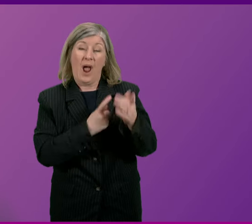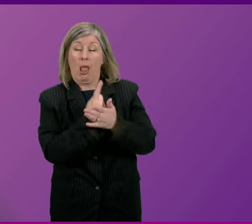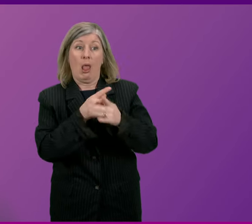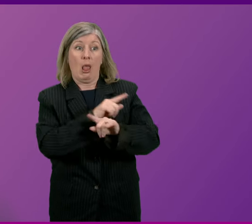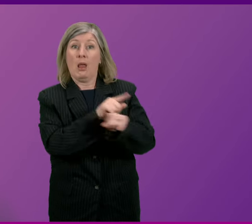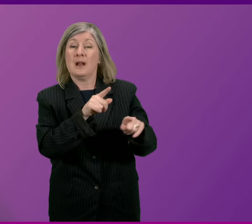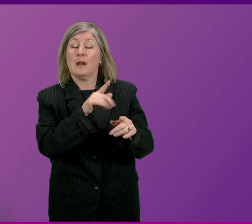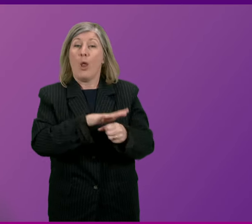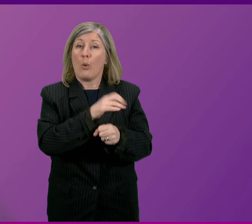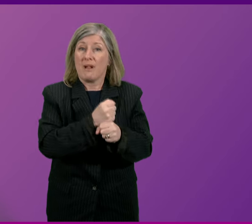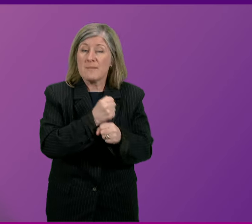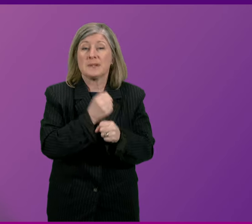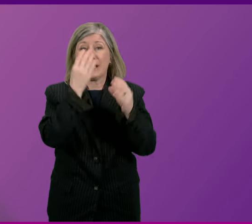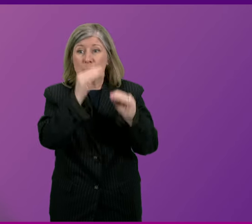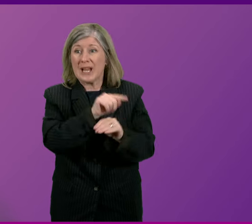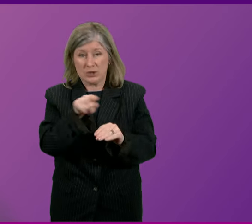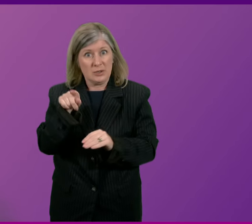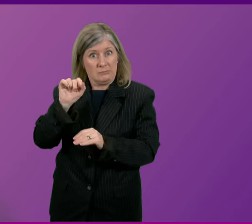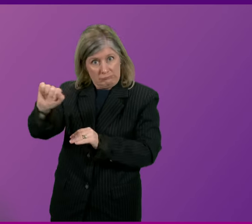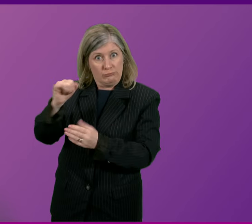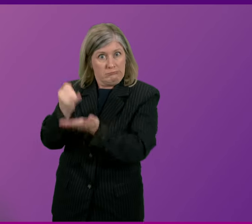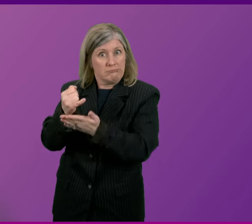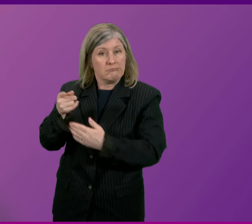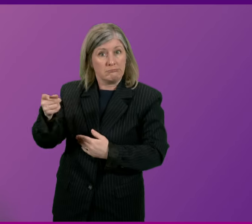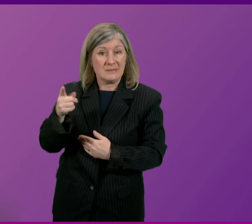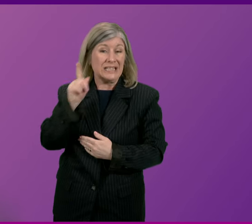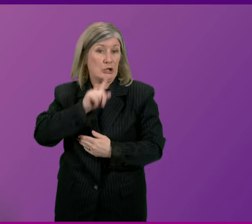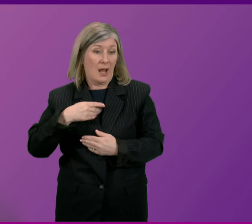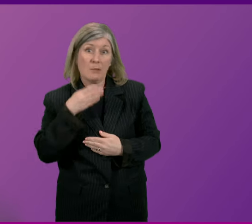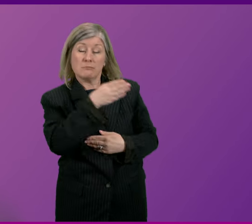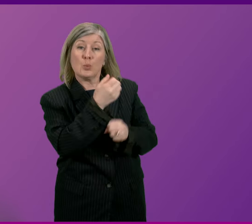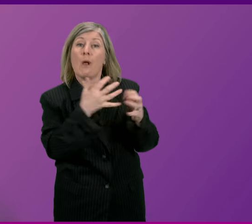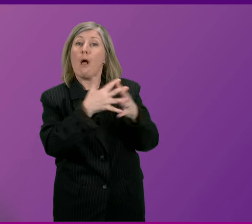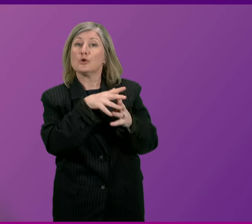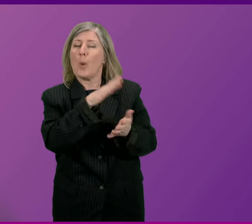Yesterday, I was with the Glasgow city parents group and many of the teachers affected. The